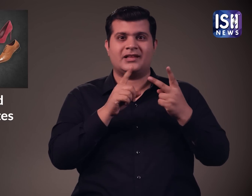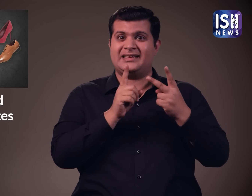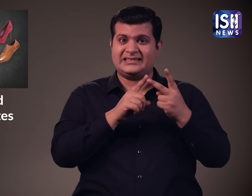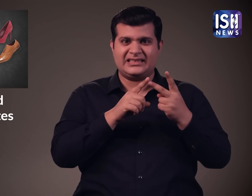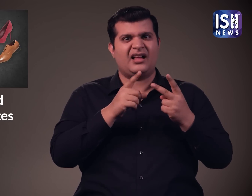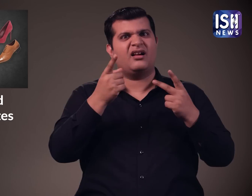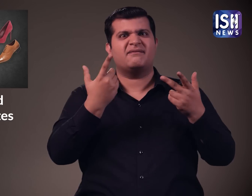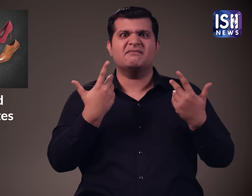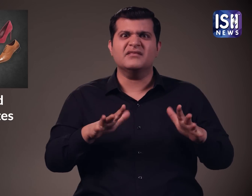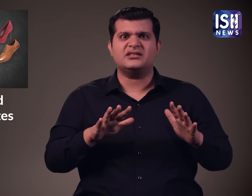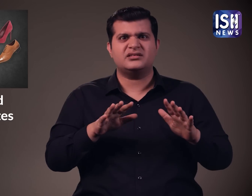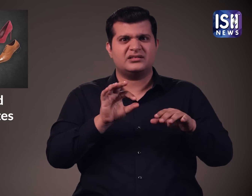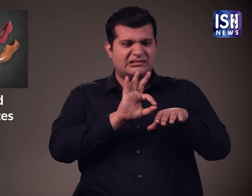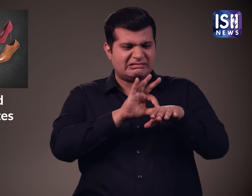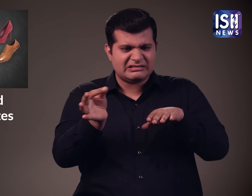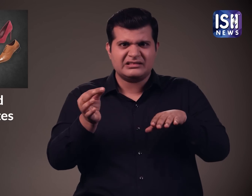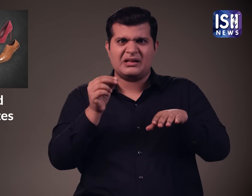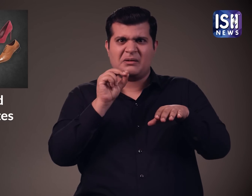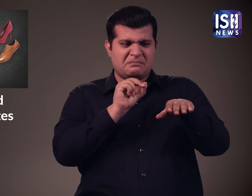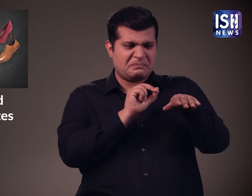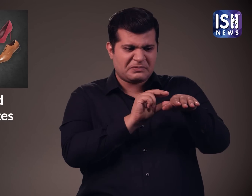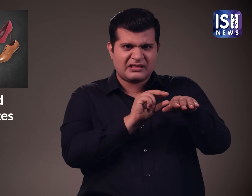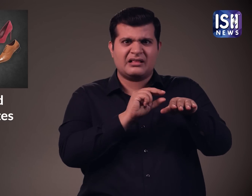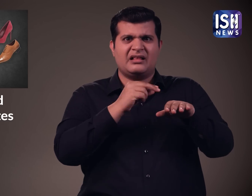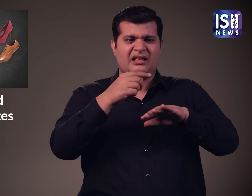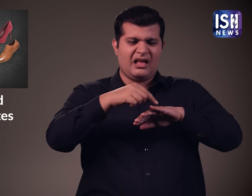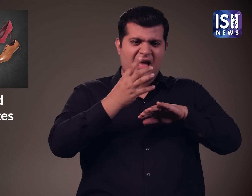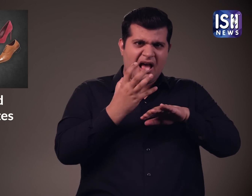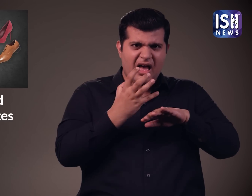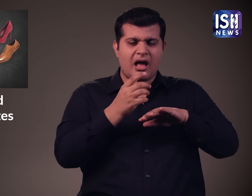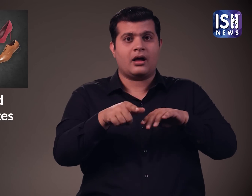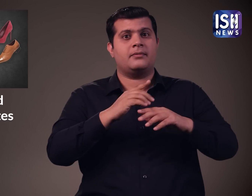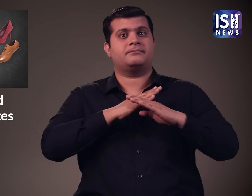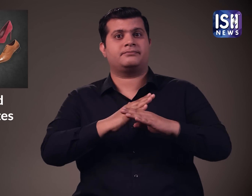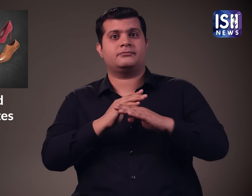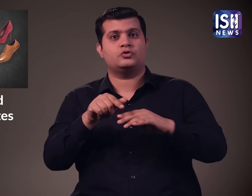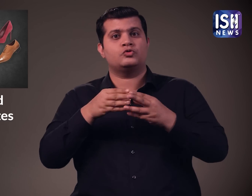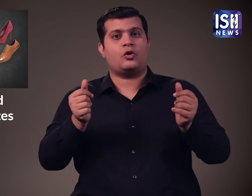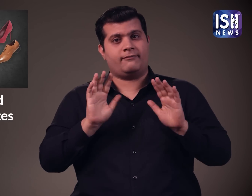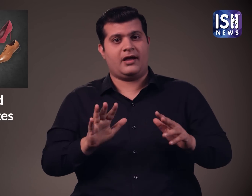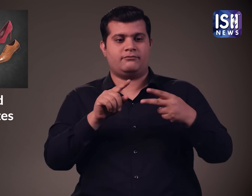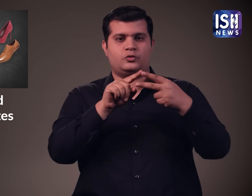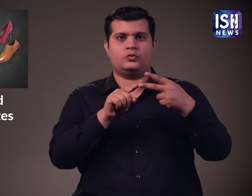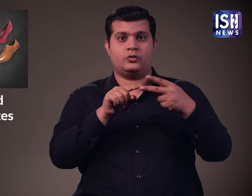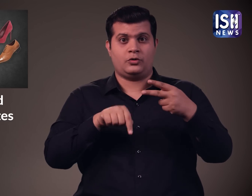2) Treating a shoe bite. These are the 2 points